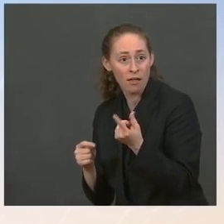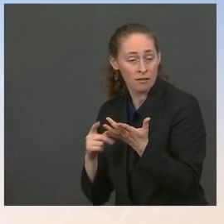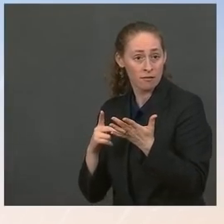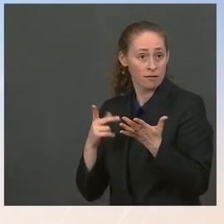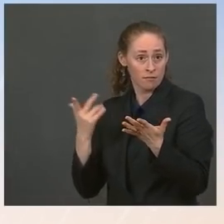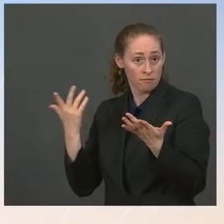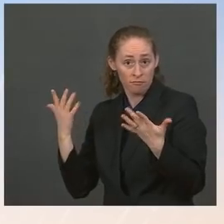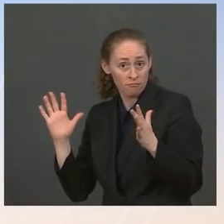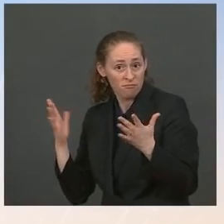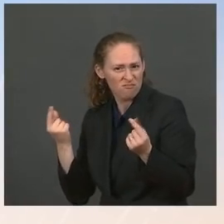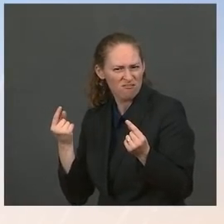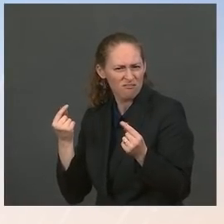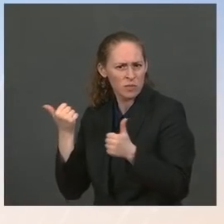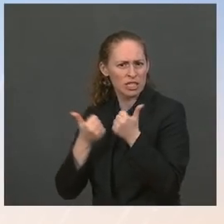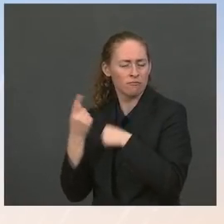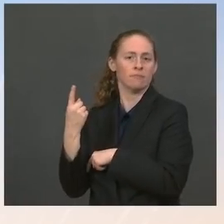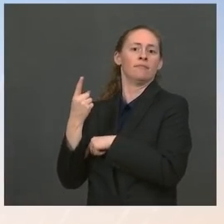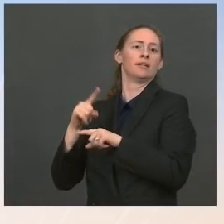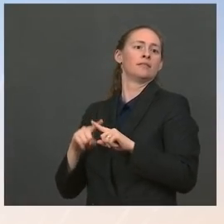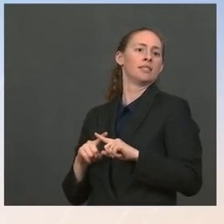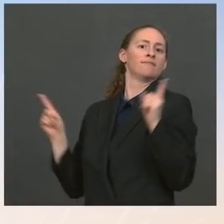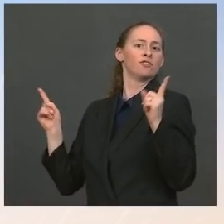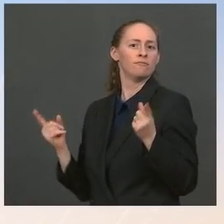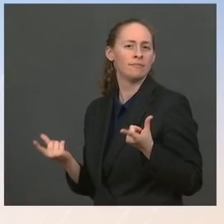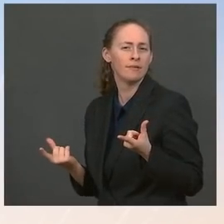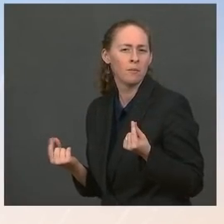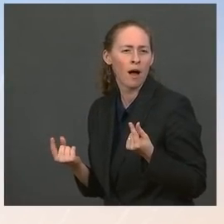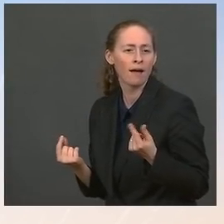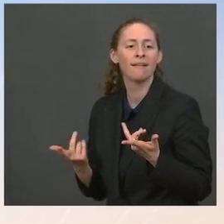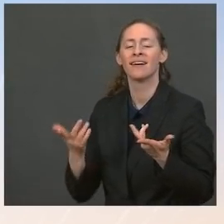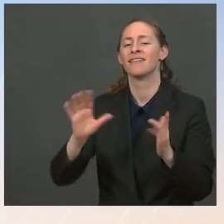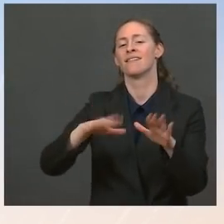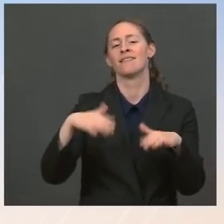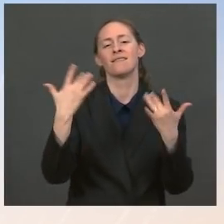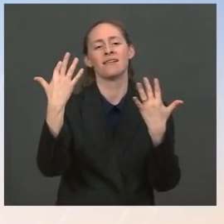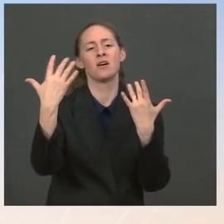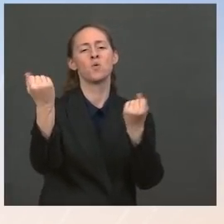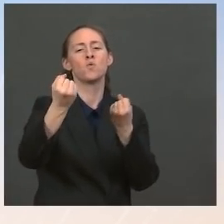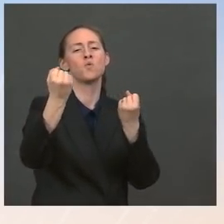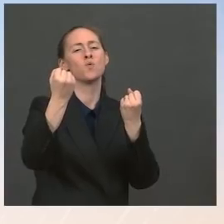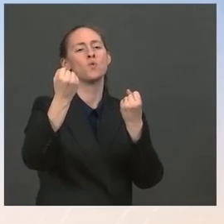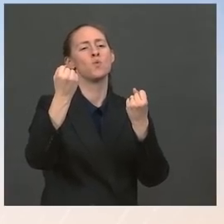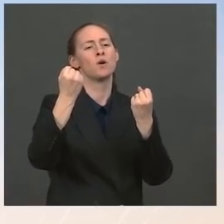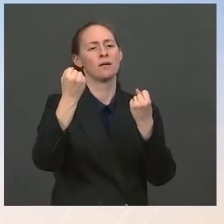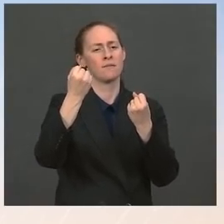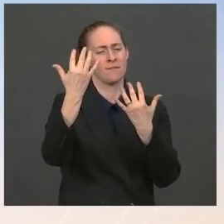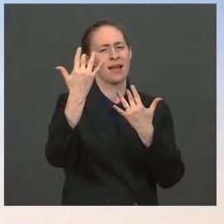Ms. Jean-Pierre: I don't have anything -- I don't have anything to announce as to any specifics. We'll have more on the implementation of this